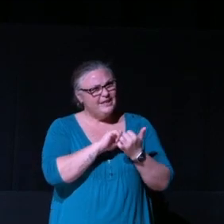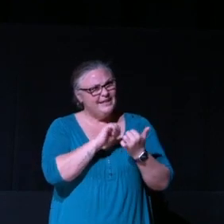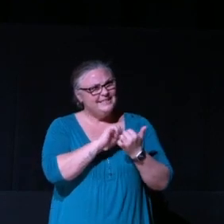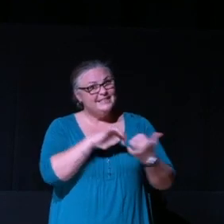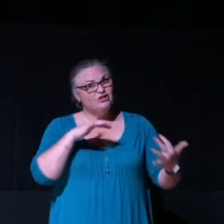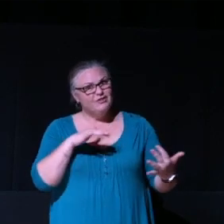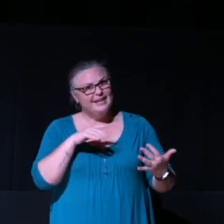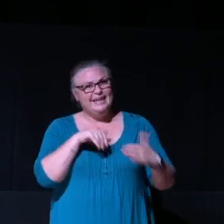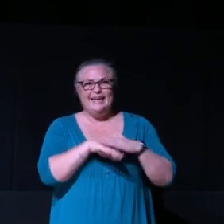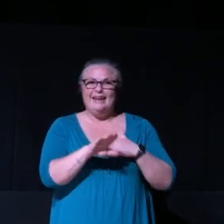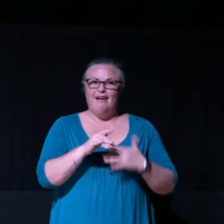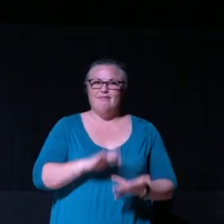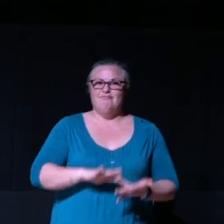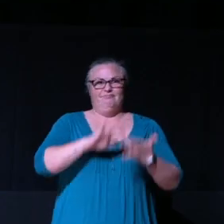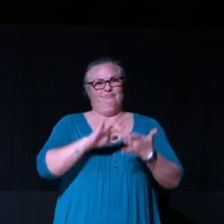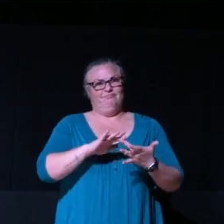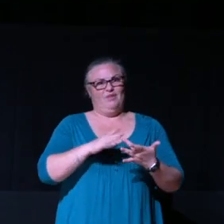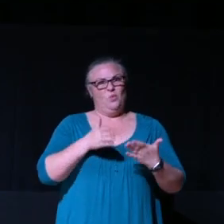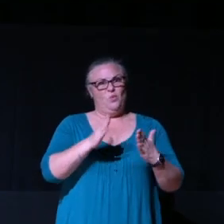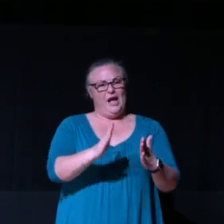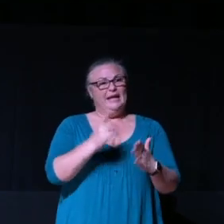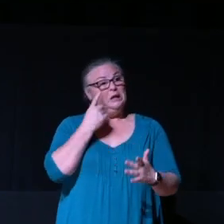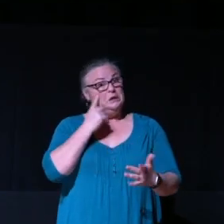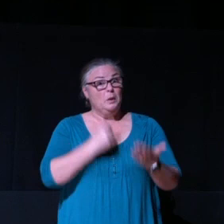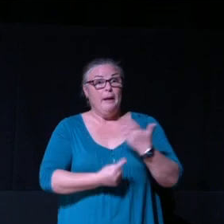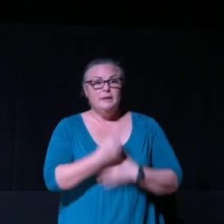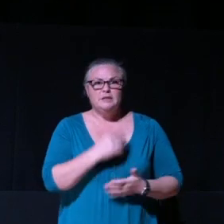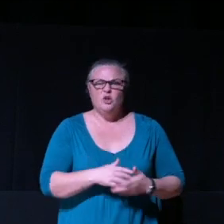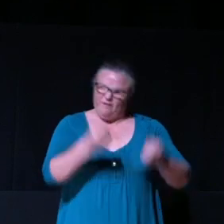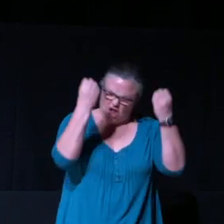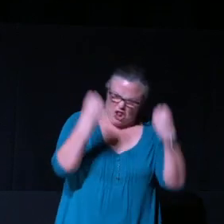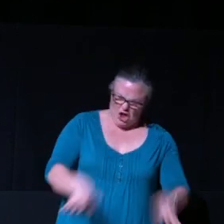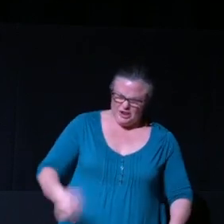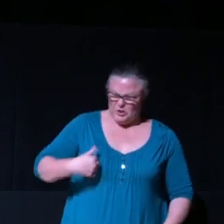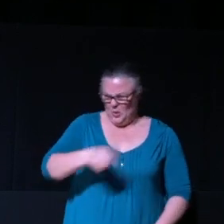civilized way and see what happens. Like I feel like if you're saying, oh, we've lost the ability to disagree anymore,